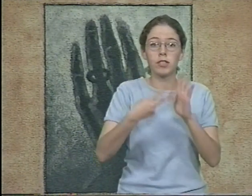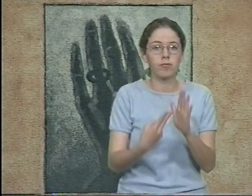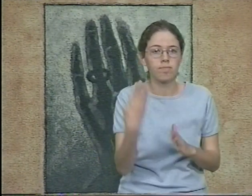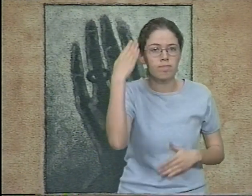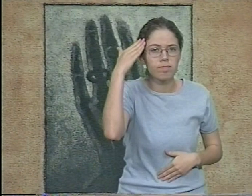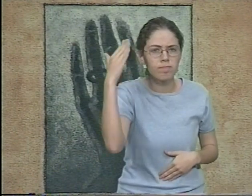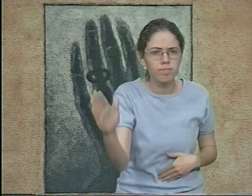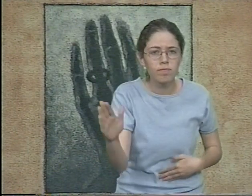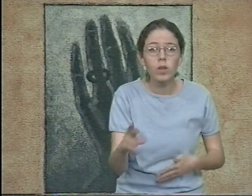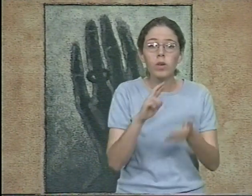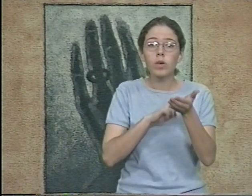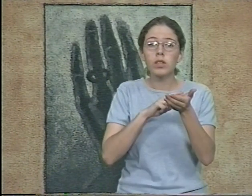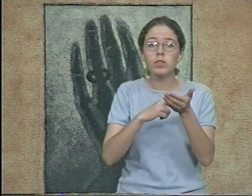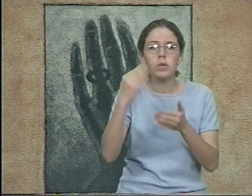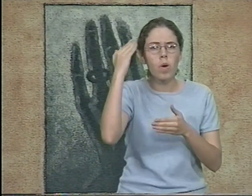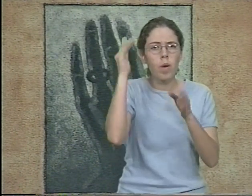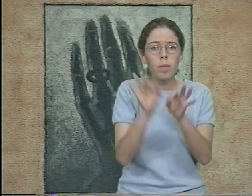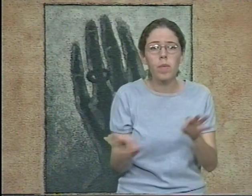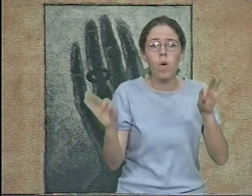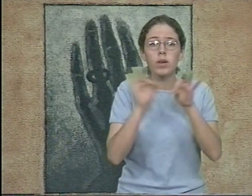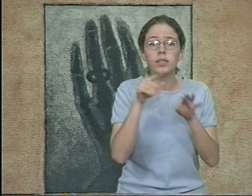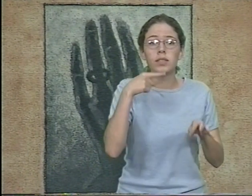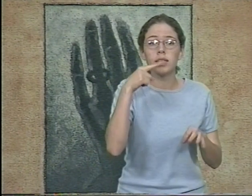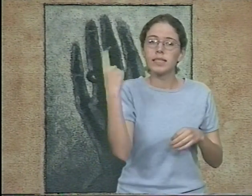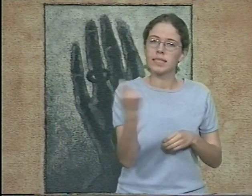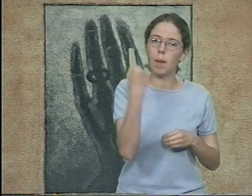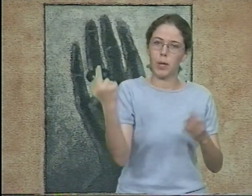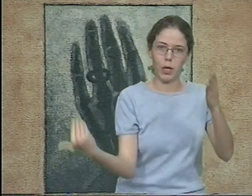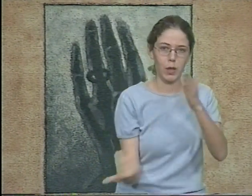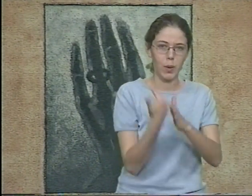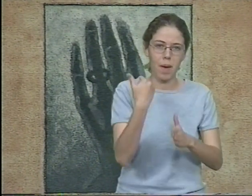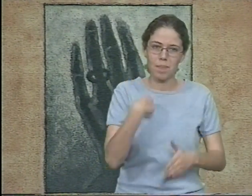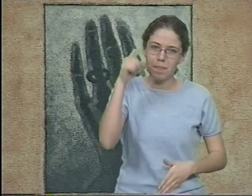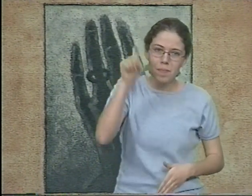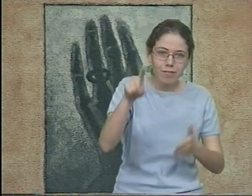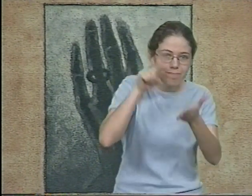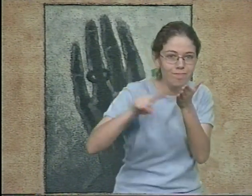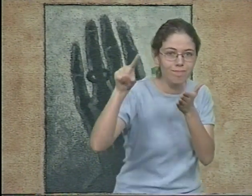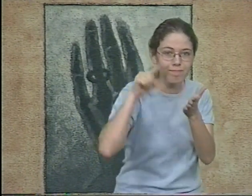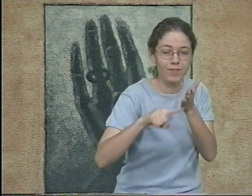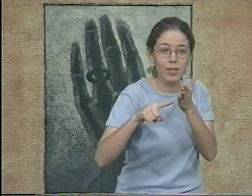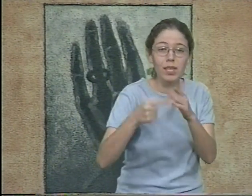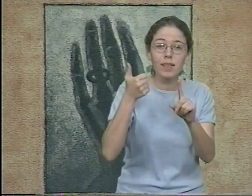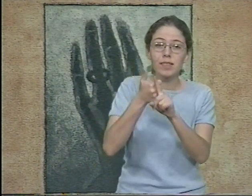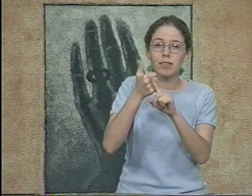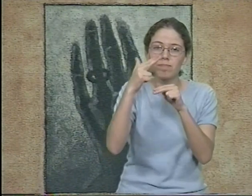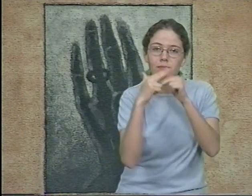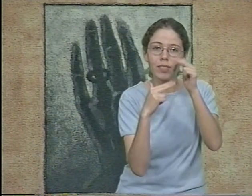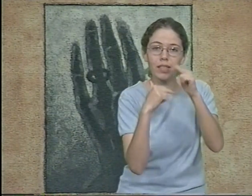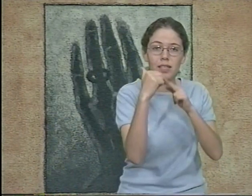He built himself a tin box large enough to work in. From inside the darkened box Wilhelm continued to study the rays.